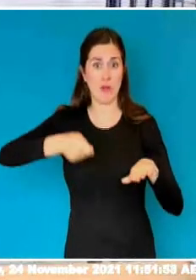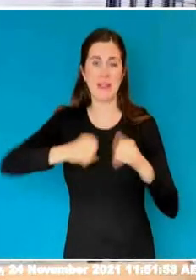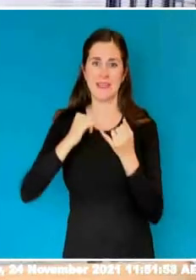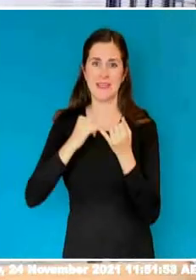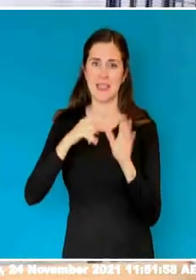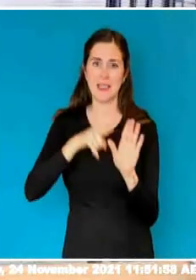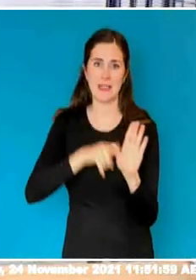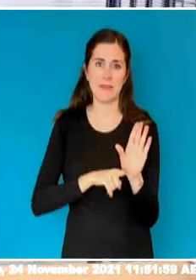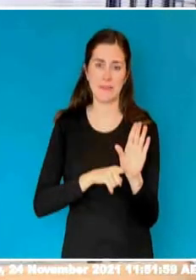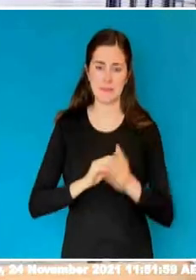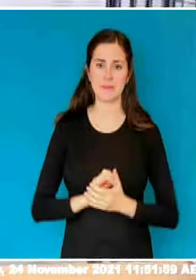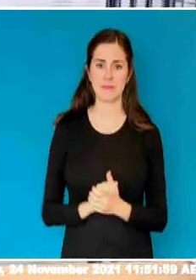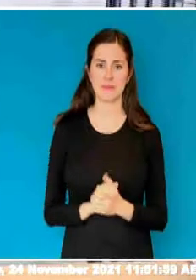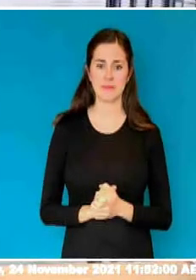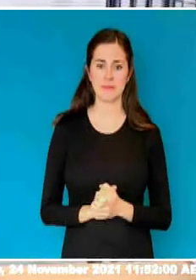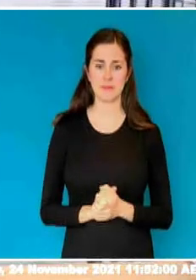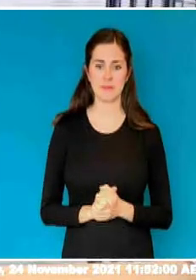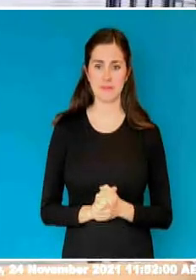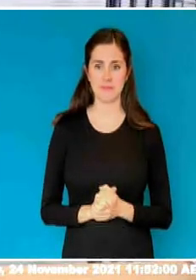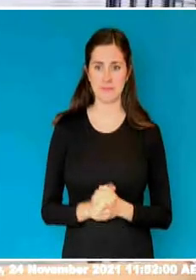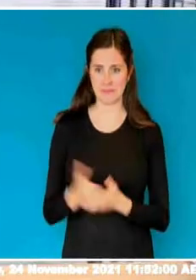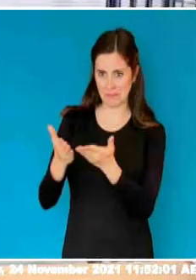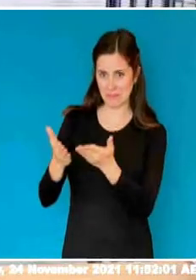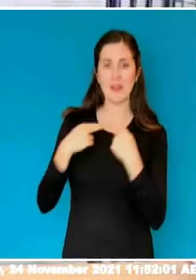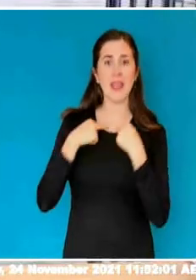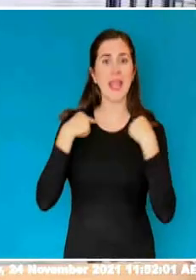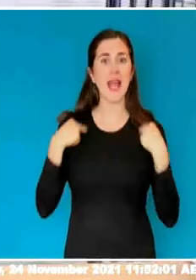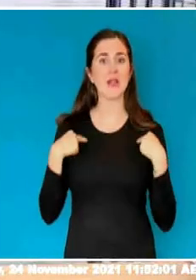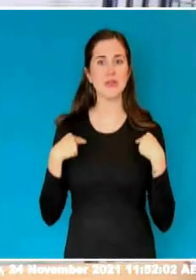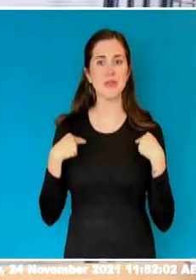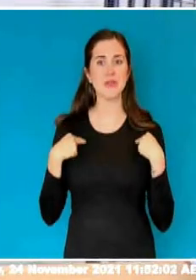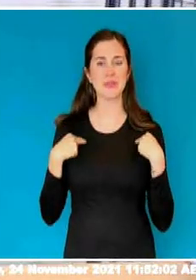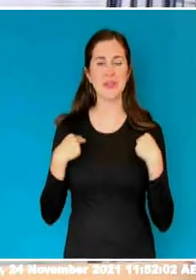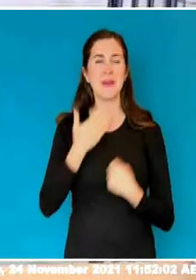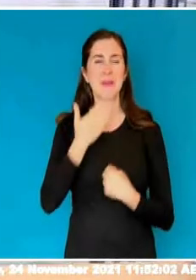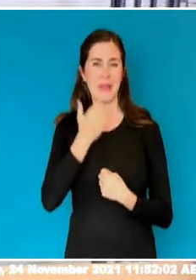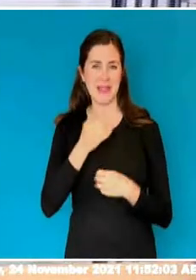hearing room. I will now ask Ms Dowsett to ask you some questions.